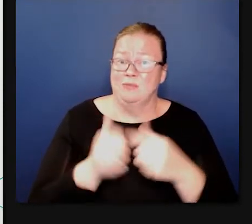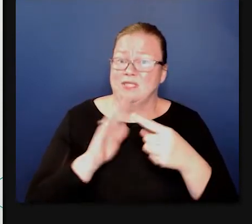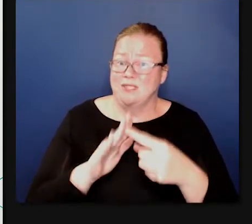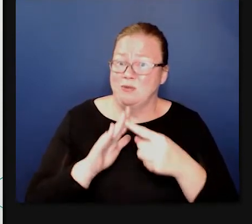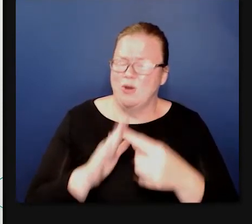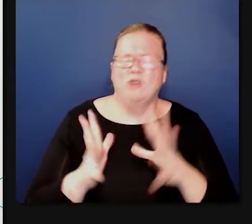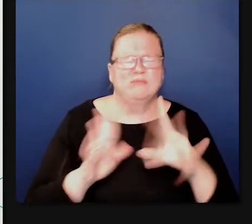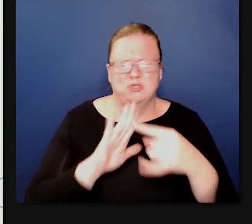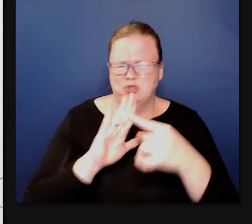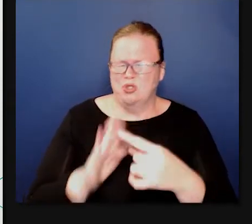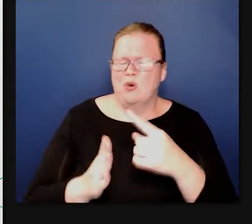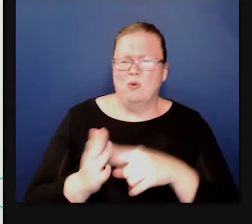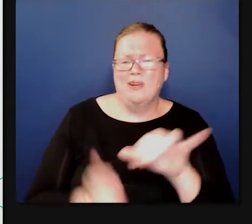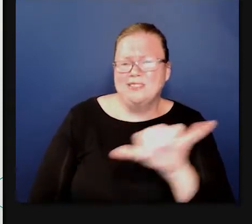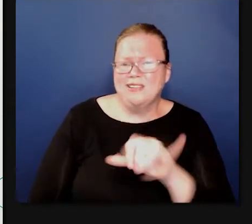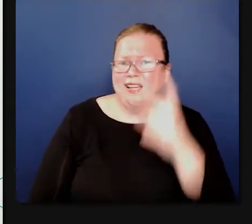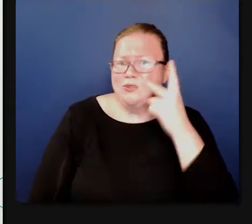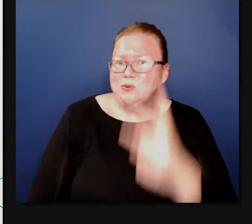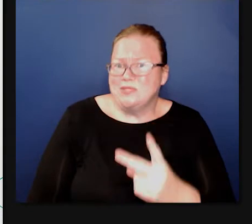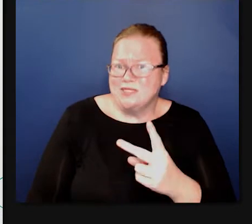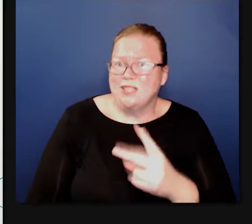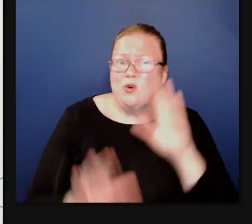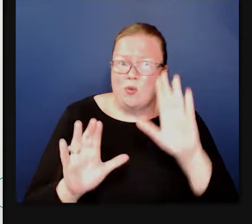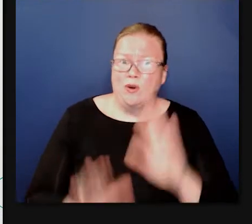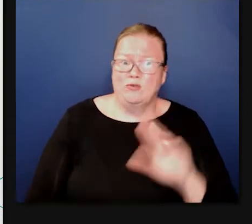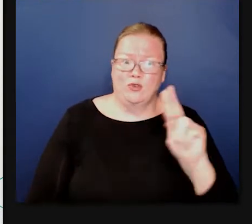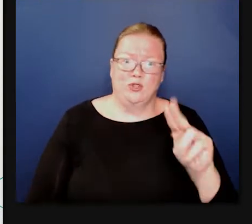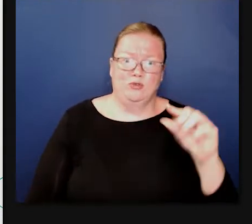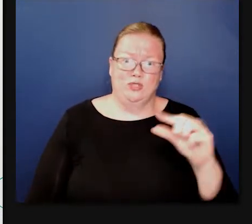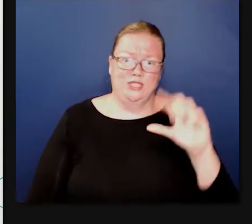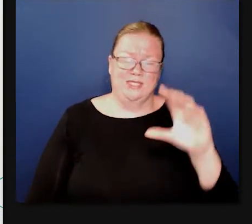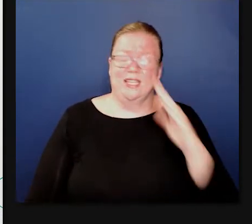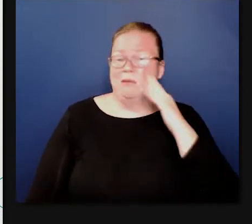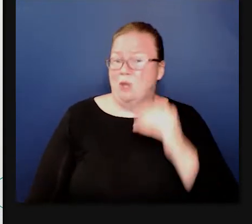to kind of showcase what it's like to see a great UGC experience.